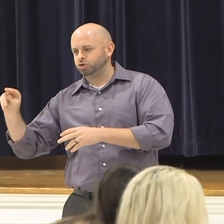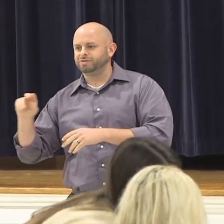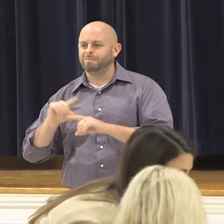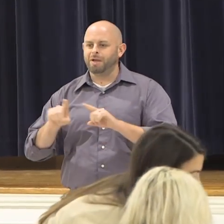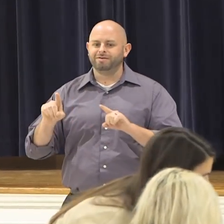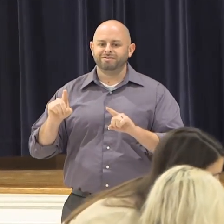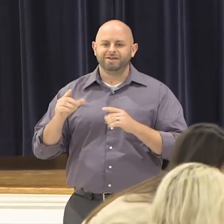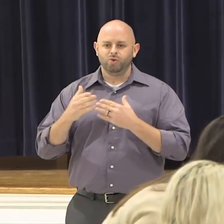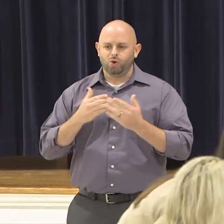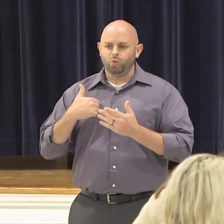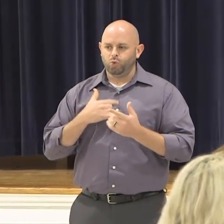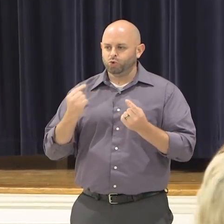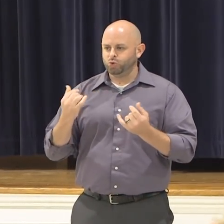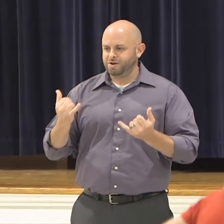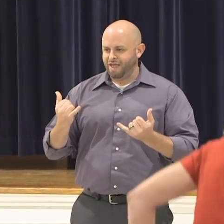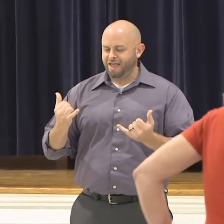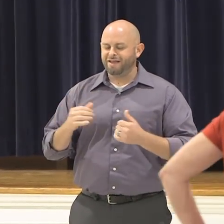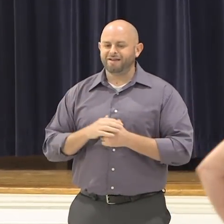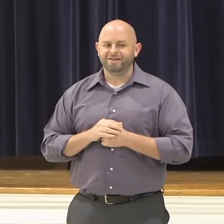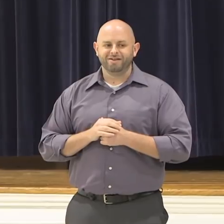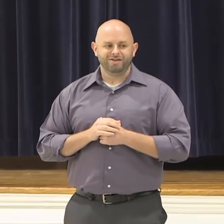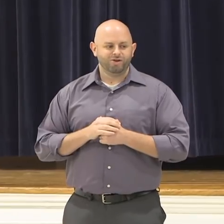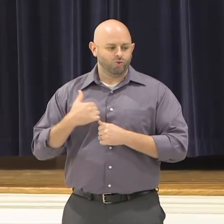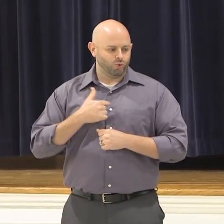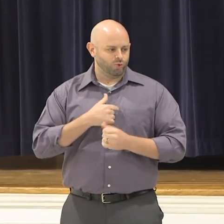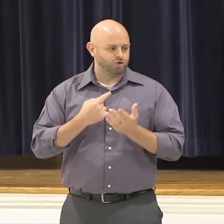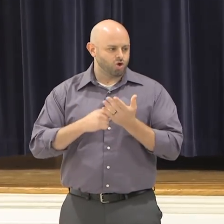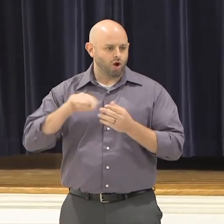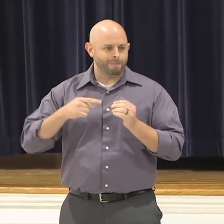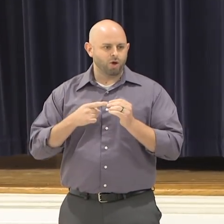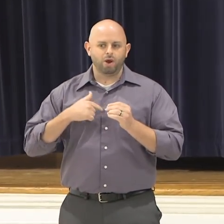so what we're gonna do is is talk about what you know I mentioned at every staff